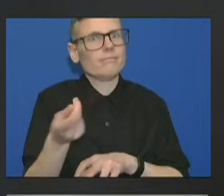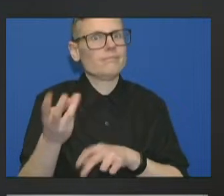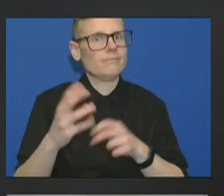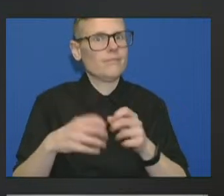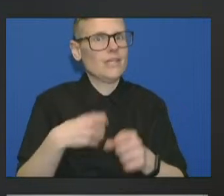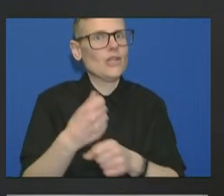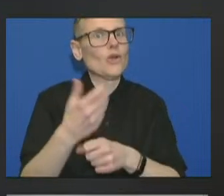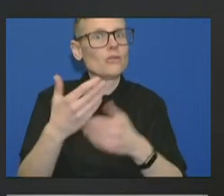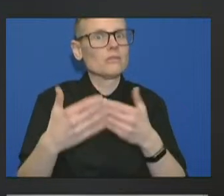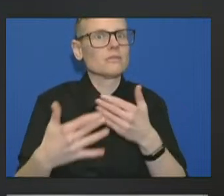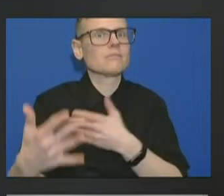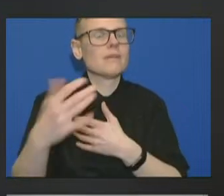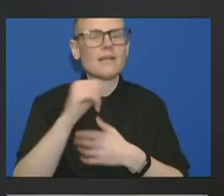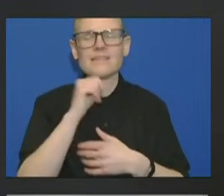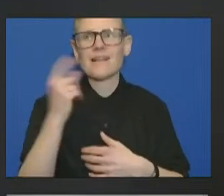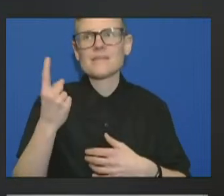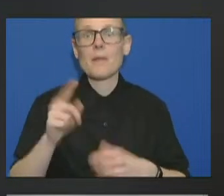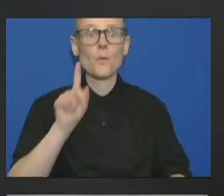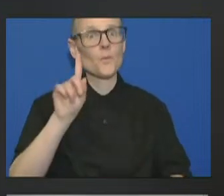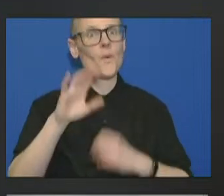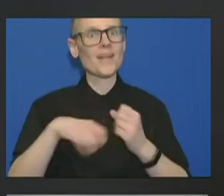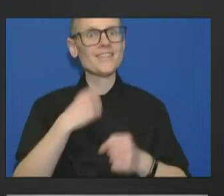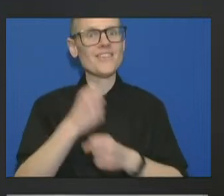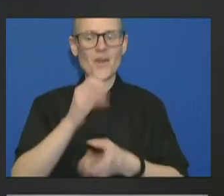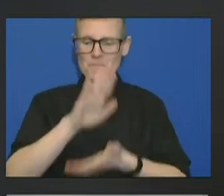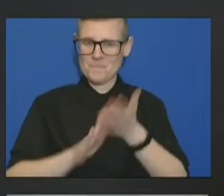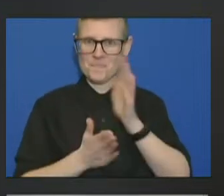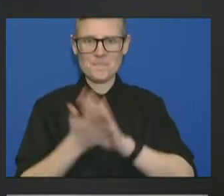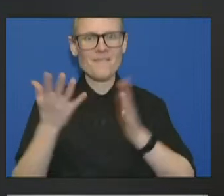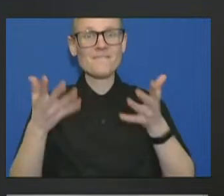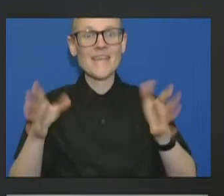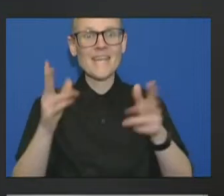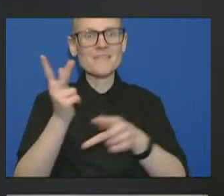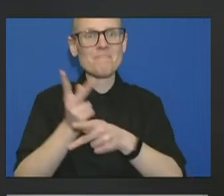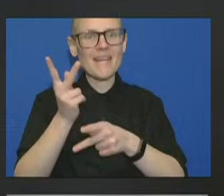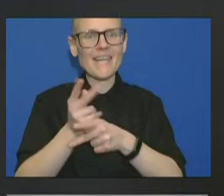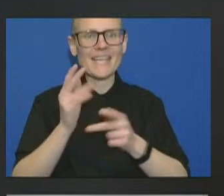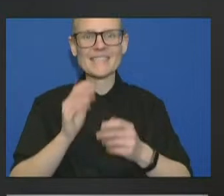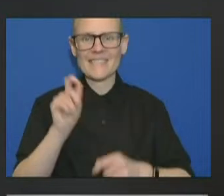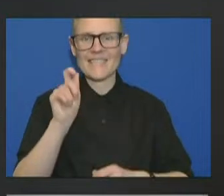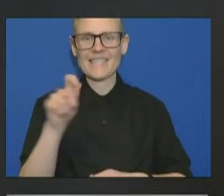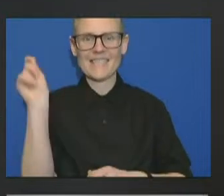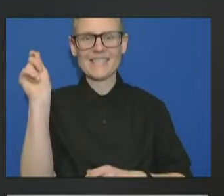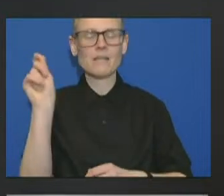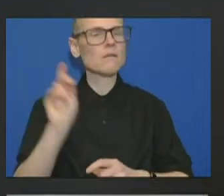have to invest in, really for the next several years. It's not going to be something that we